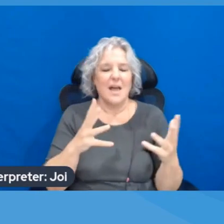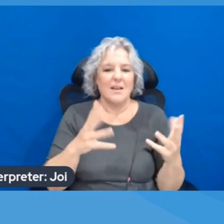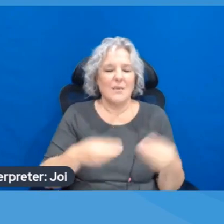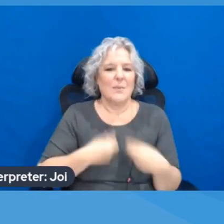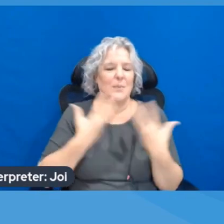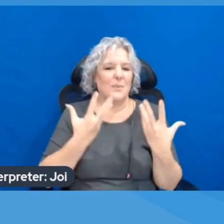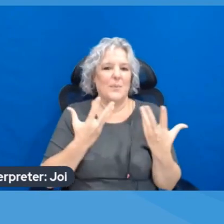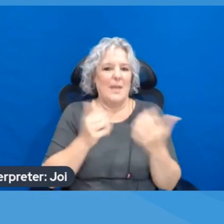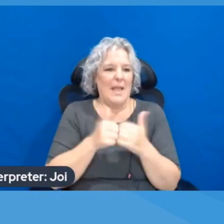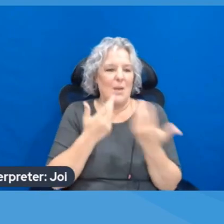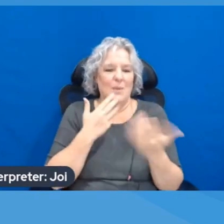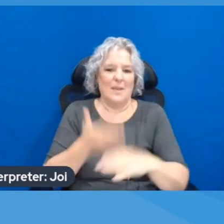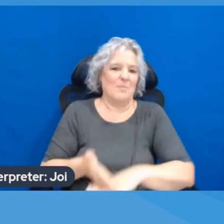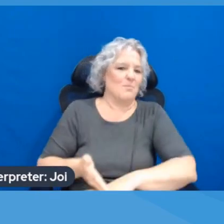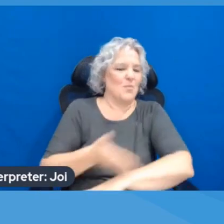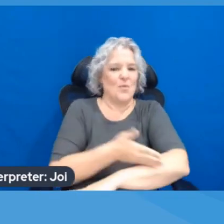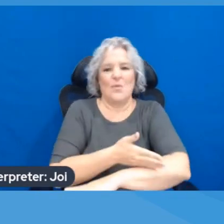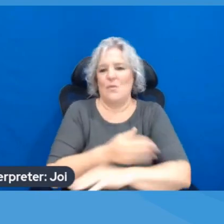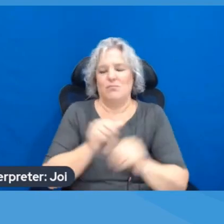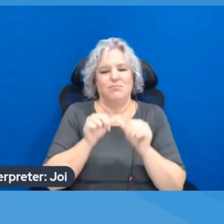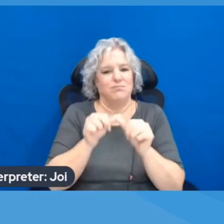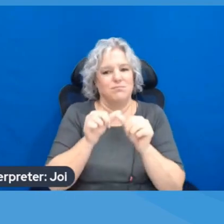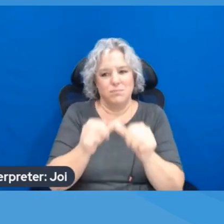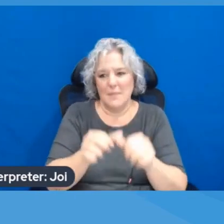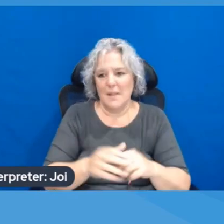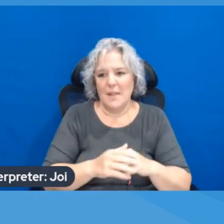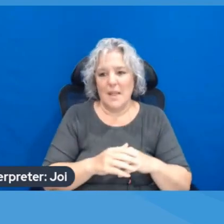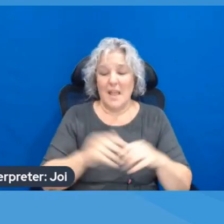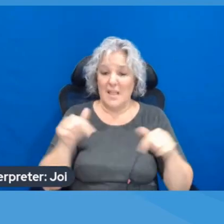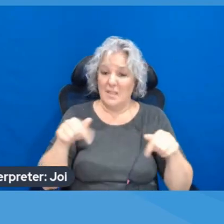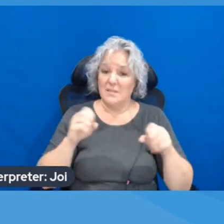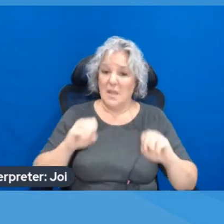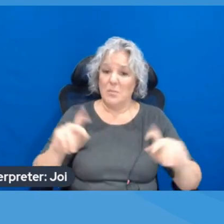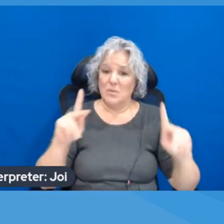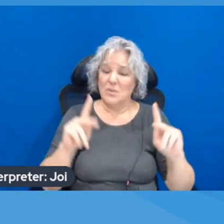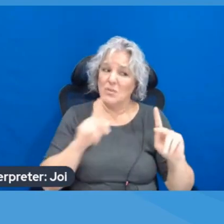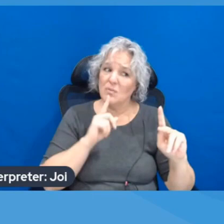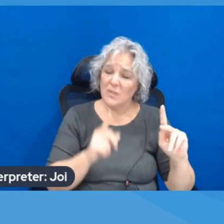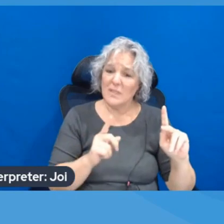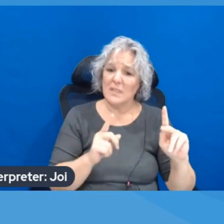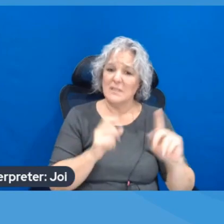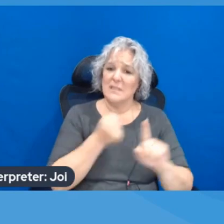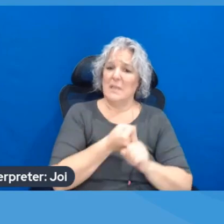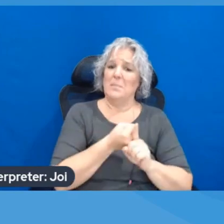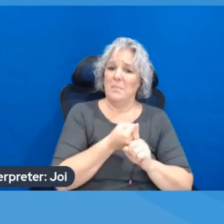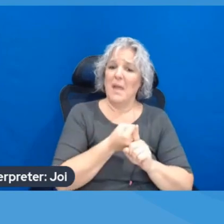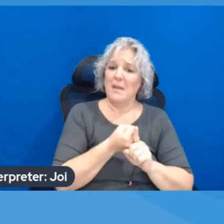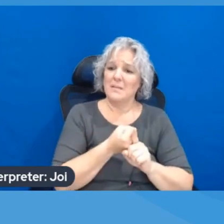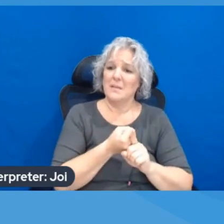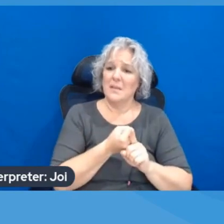and how we've had this opportunity to truly impact the lived experiences